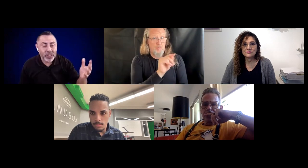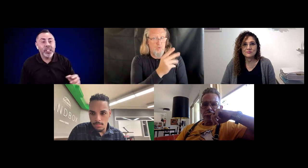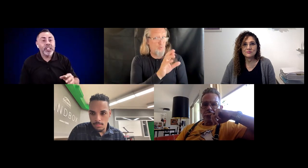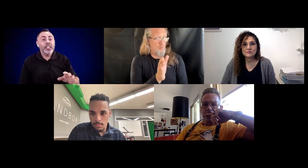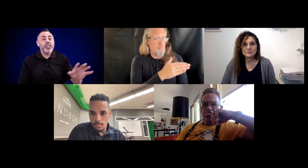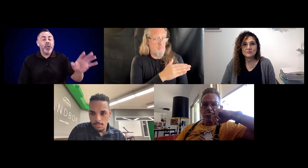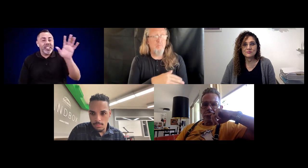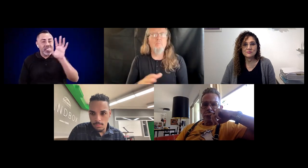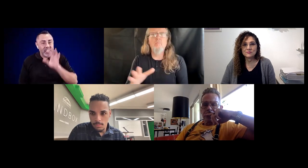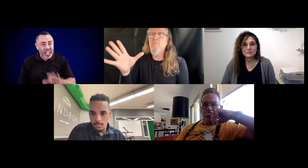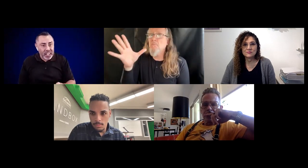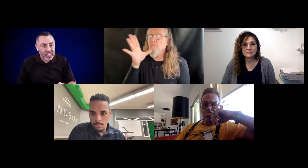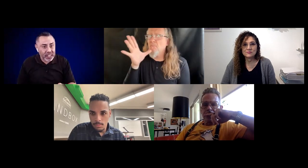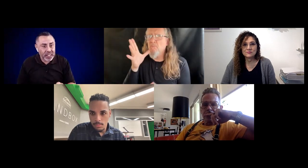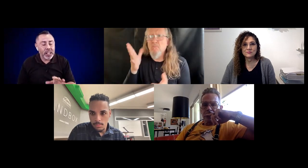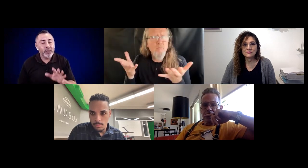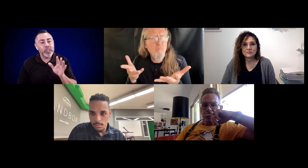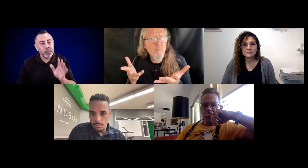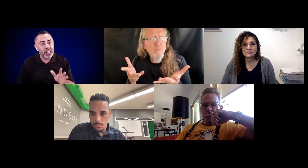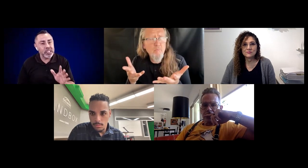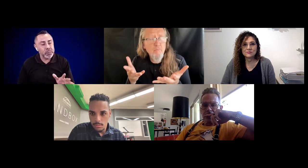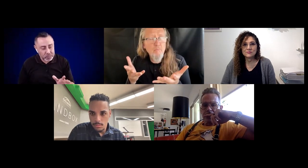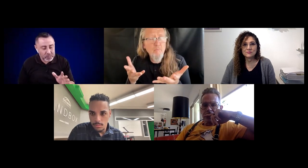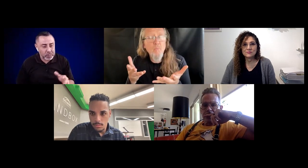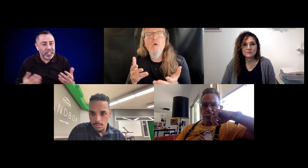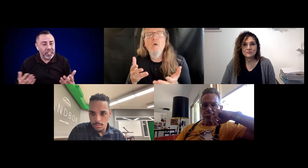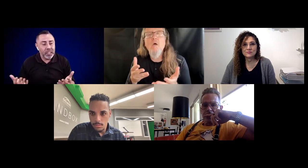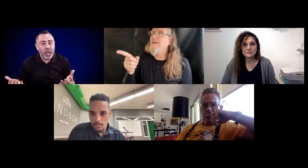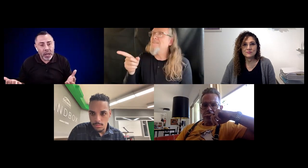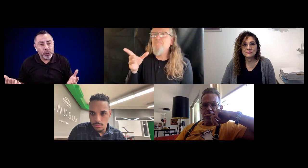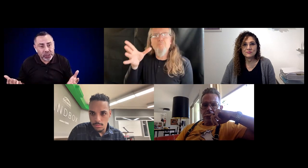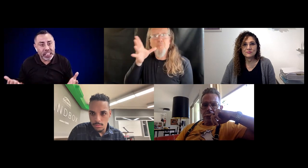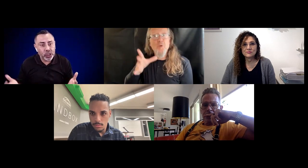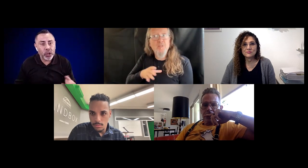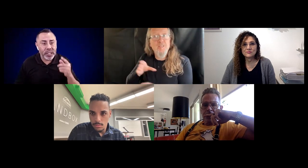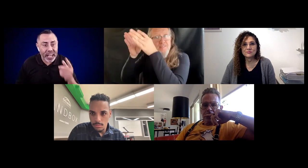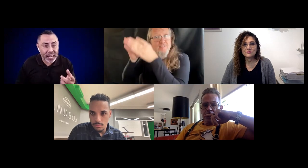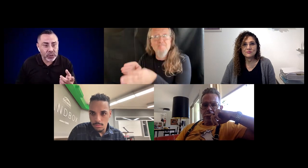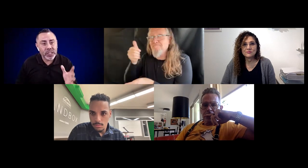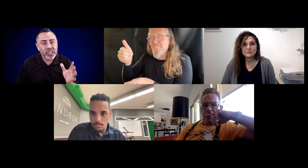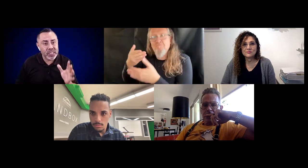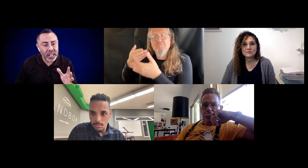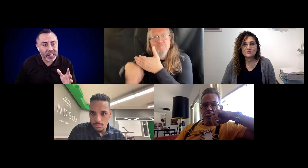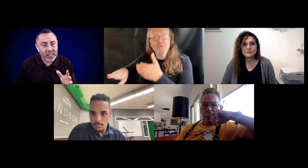So, instead of the response being m o t h e r, when asked, What is the sign?